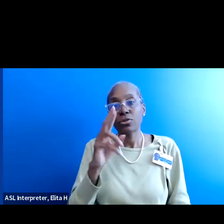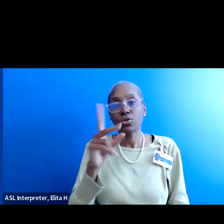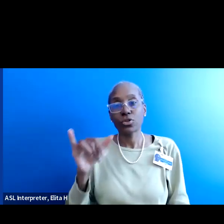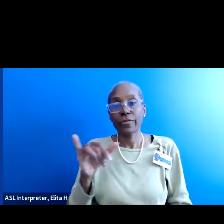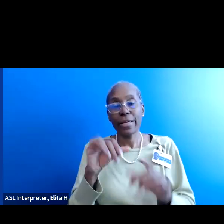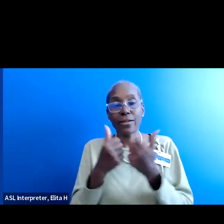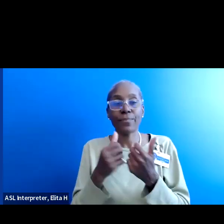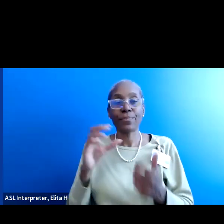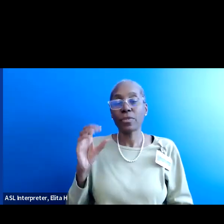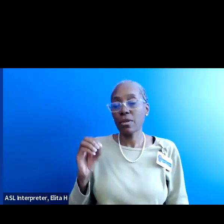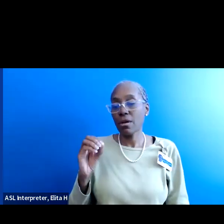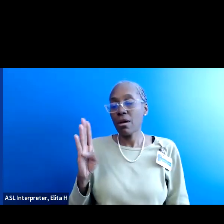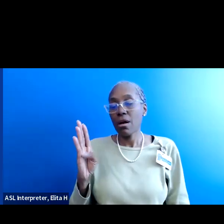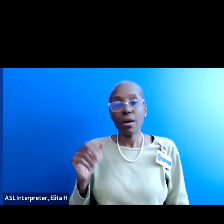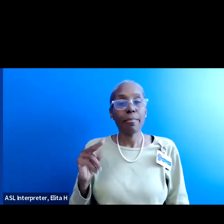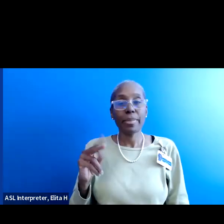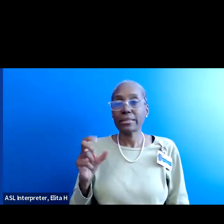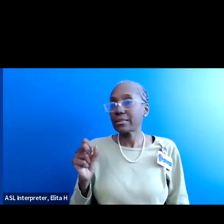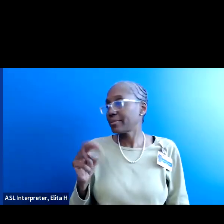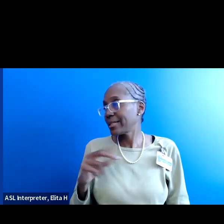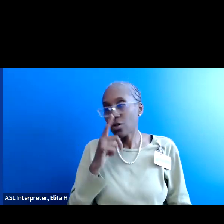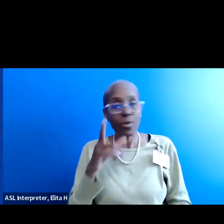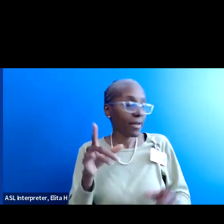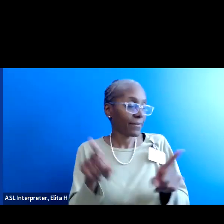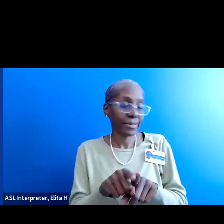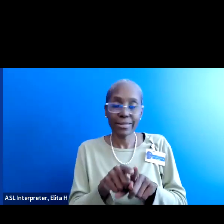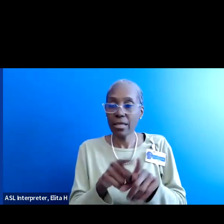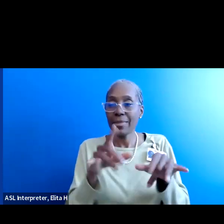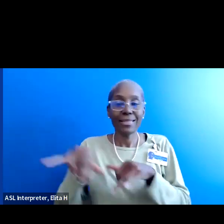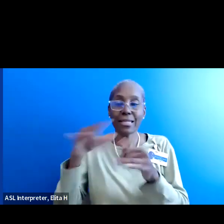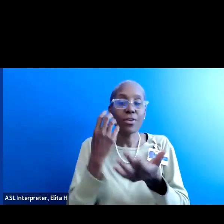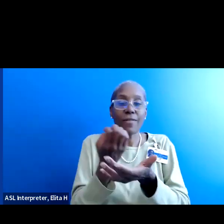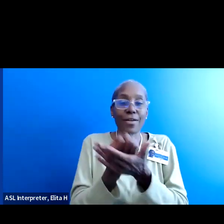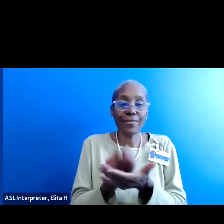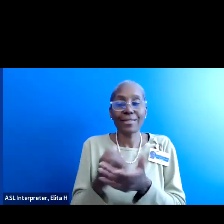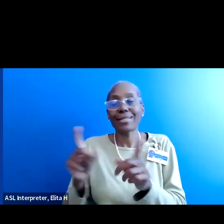Ombudsman programs don't have the same standard of evidence as APS does.